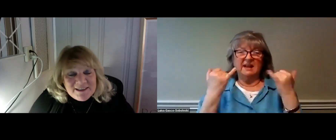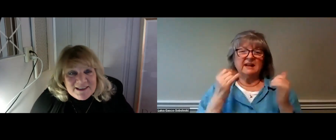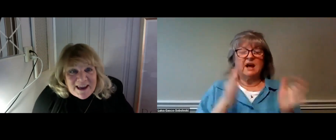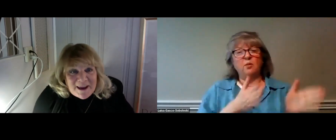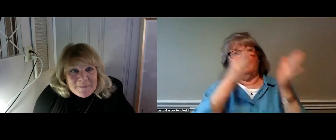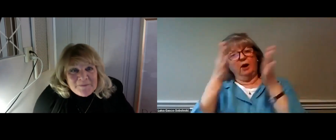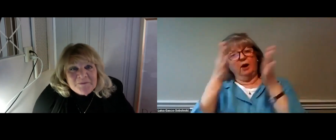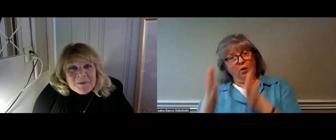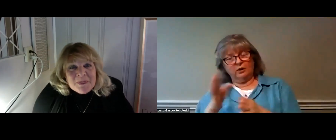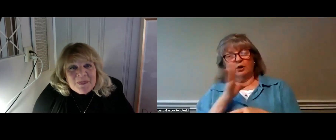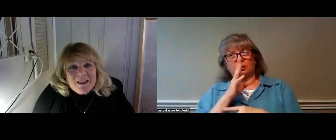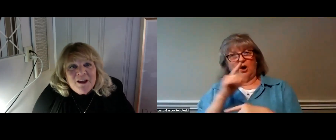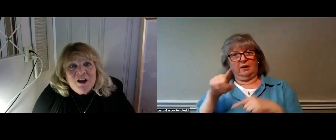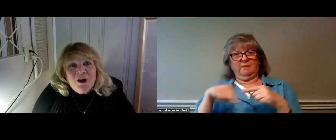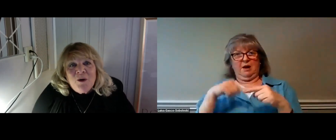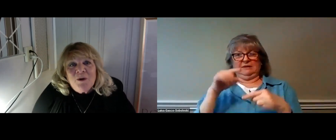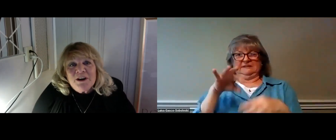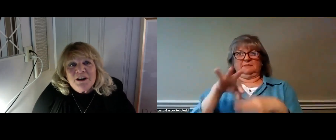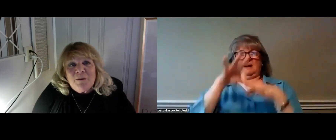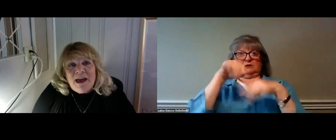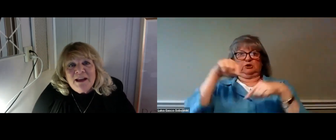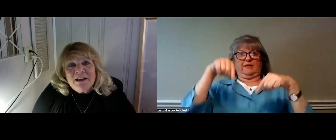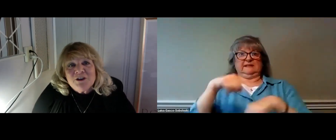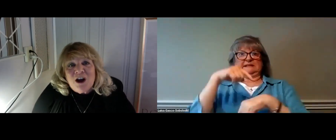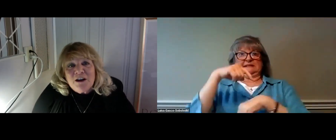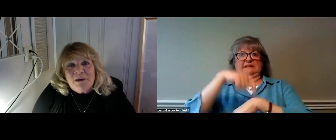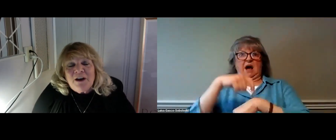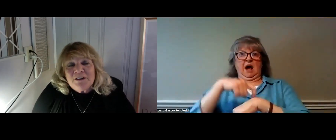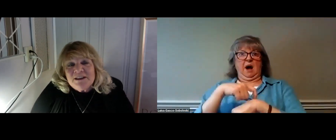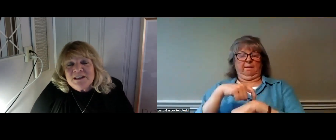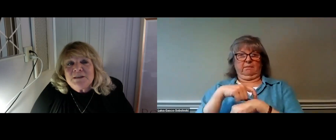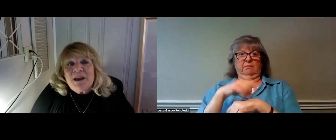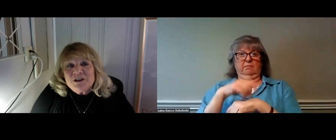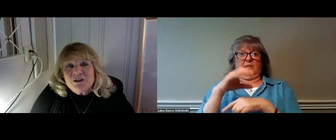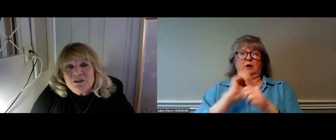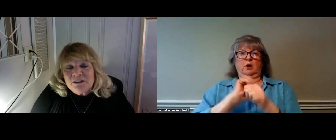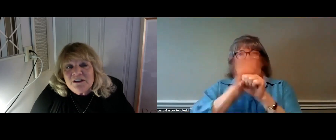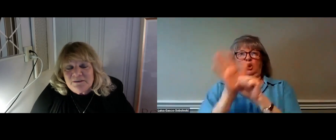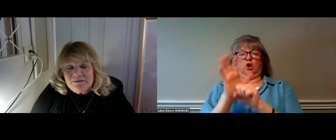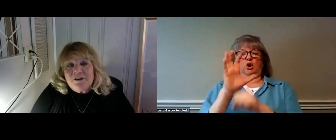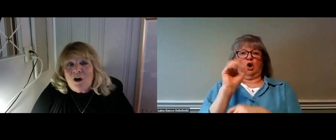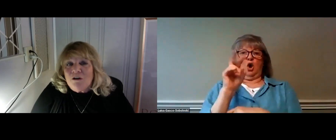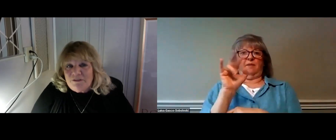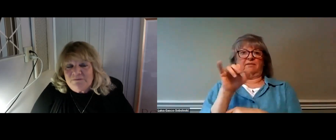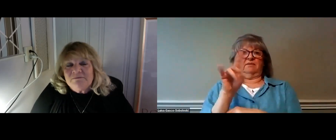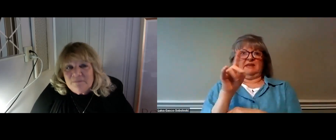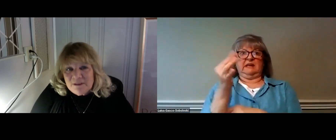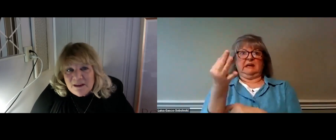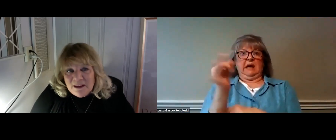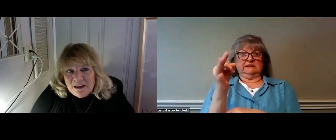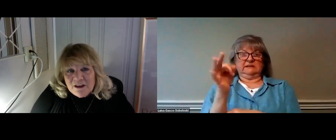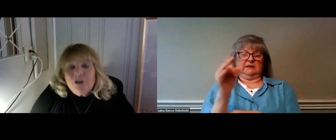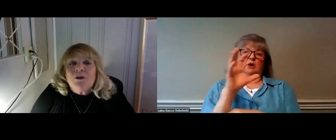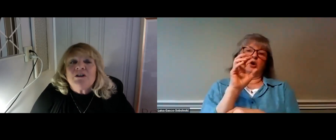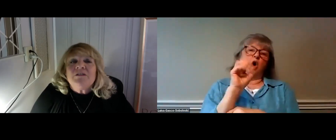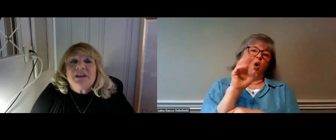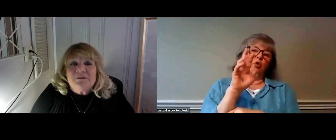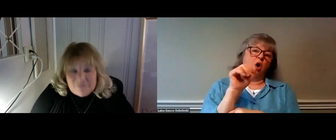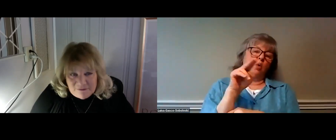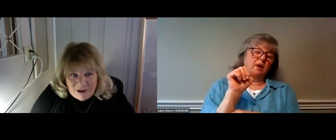saying we're going to go back and talk about this special COVID Coronavirus